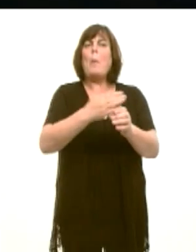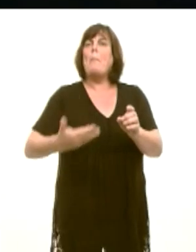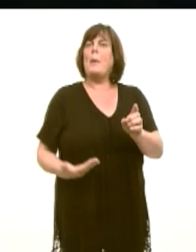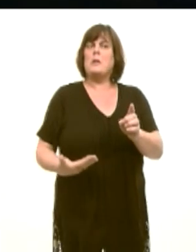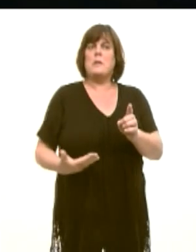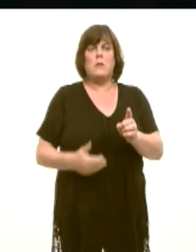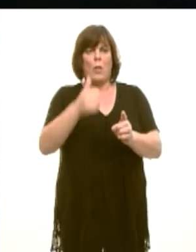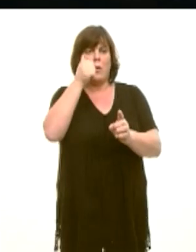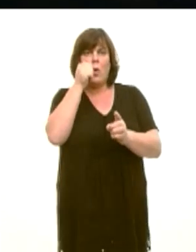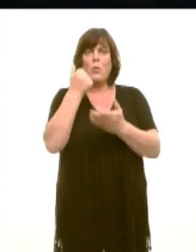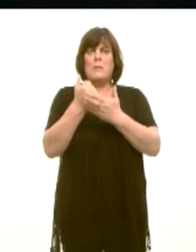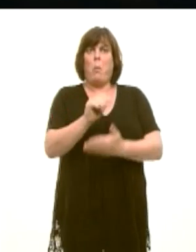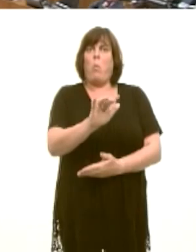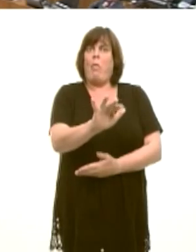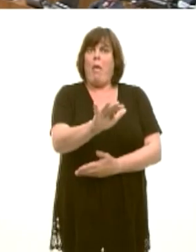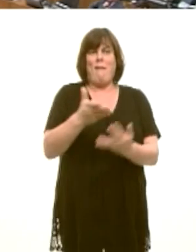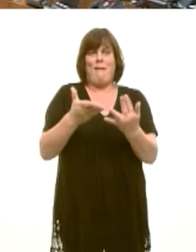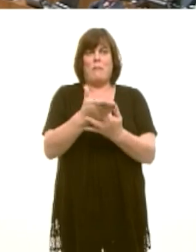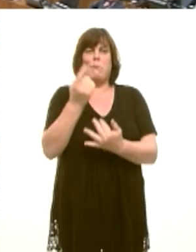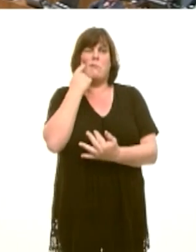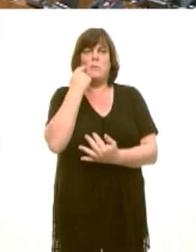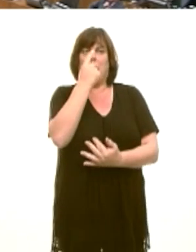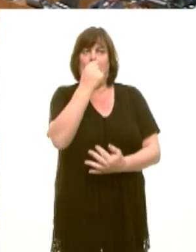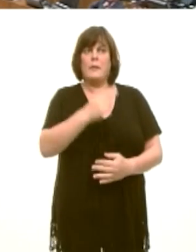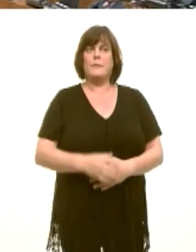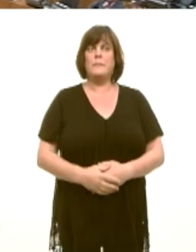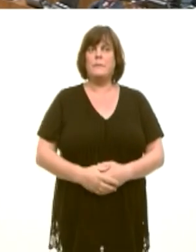exists and that they can access it easily? Carwyn Jones: I have no idea what the Member